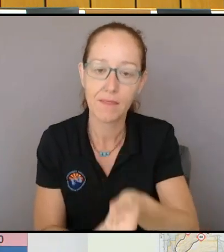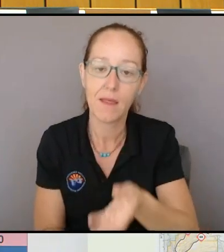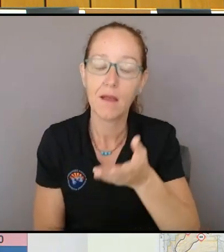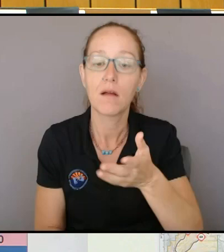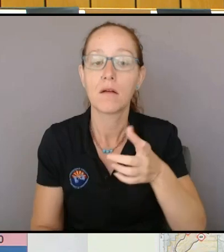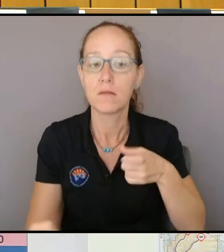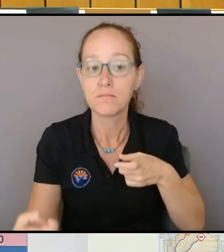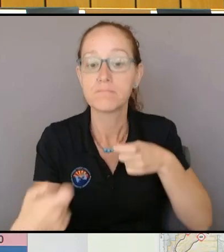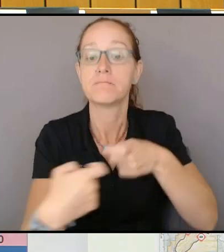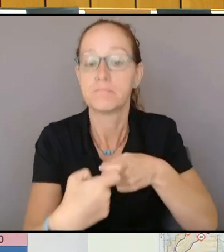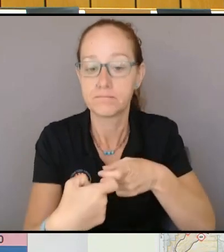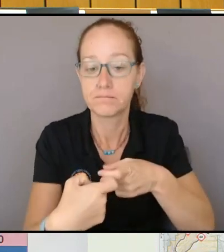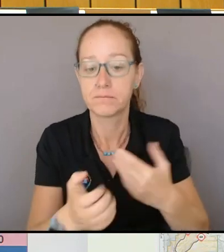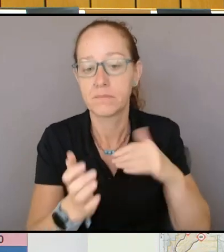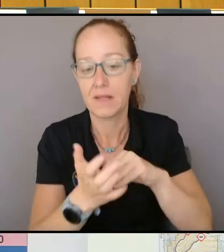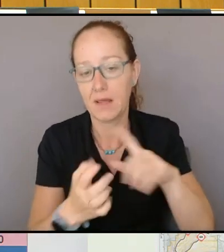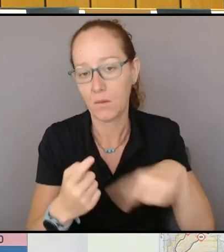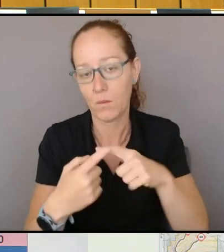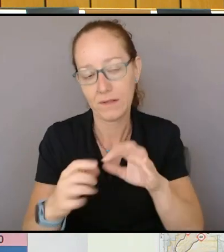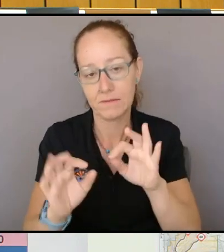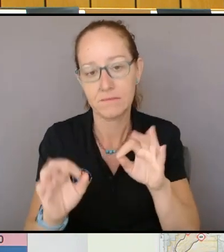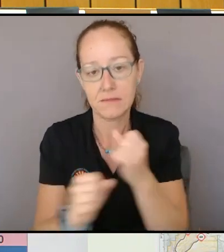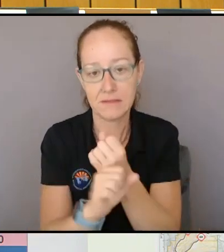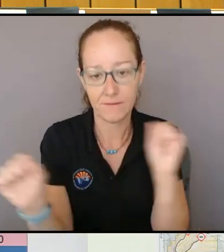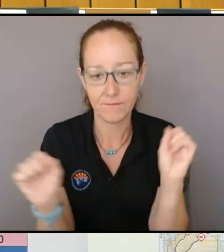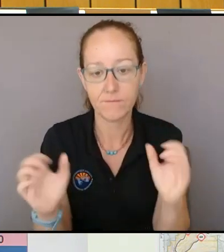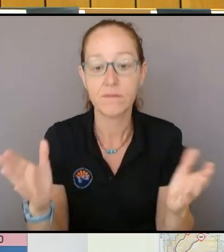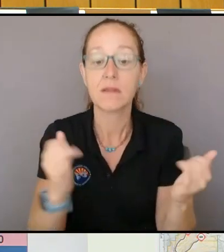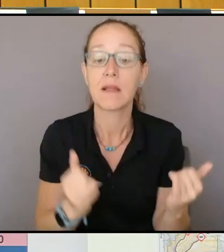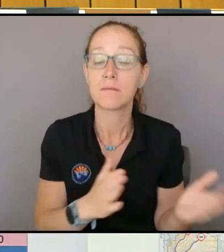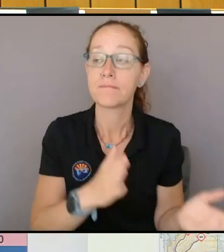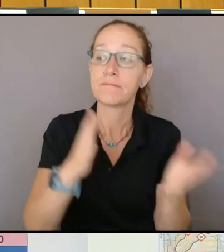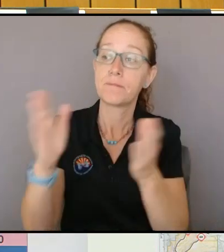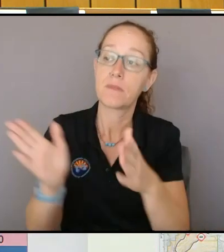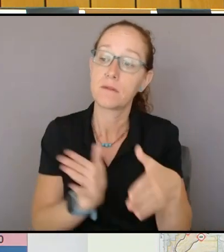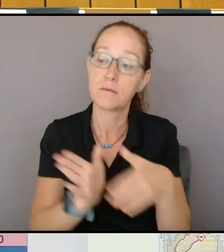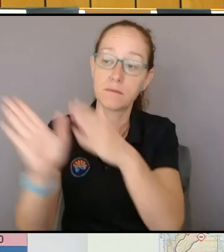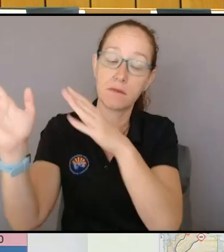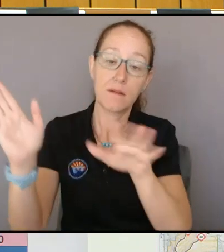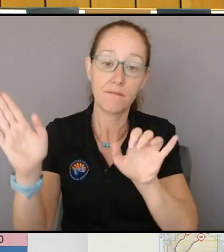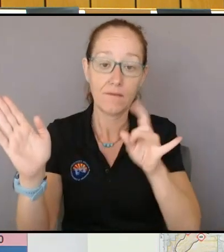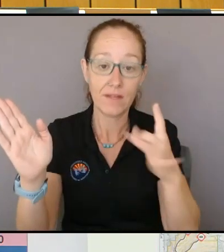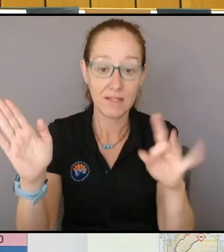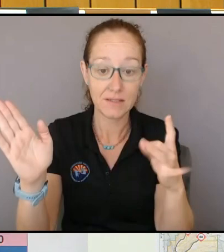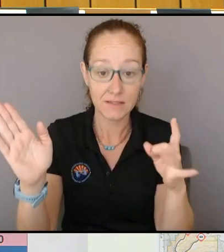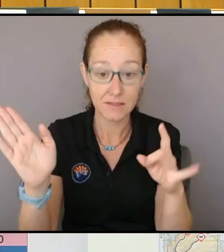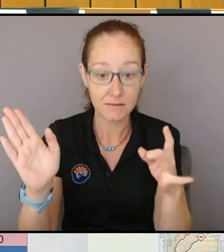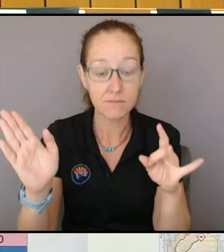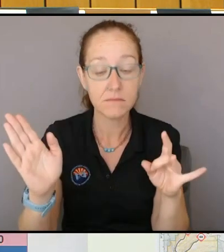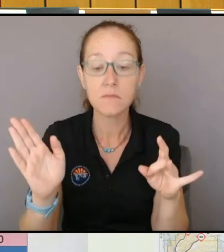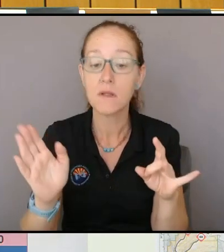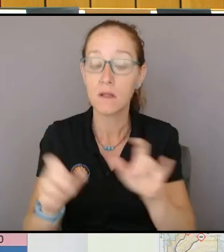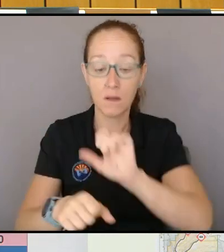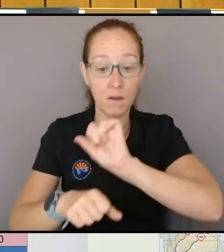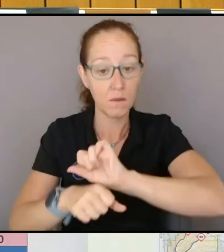Alright, the 518 corridor work along the homes and everything and they're still continuing. There's crews, in